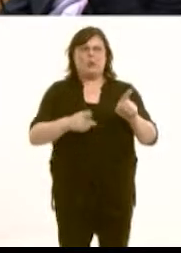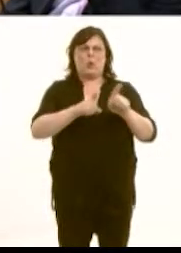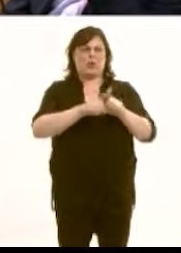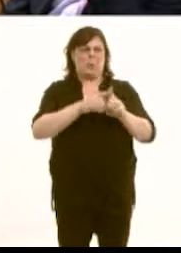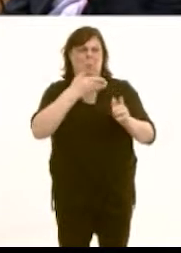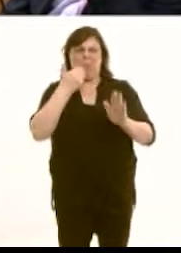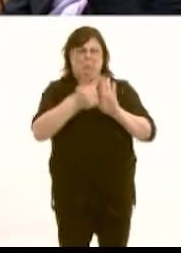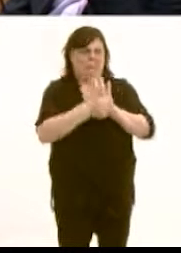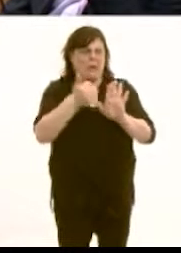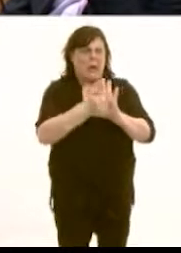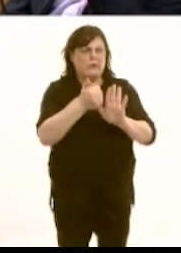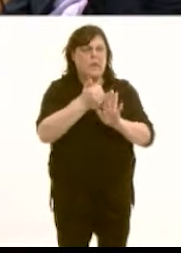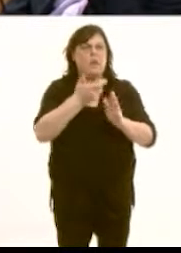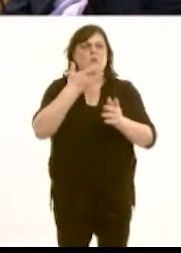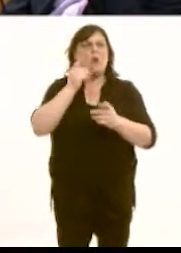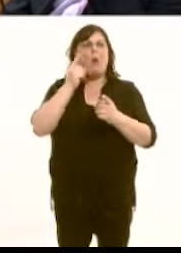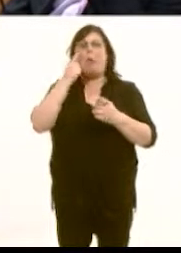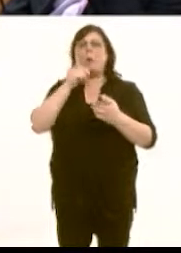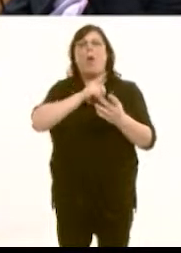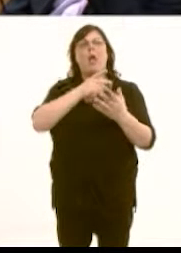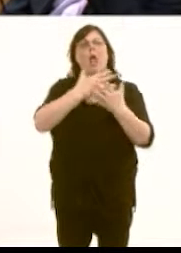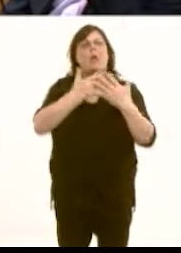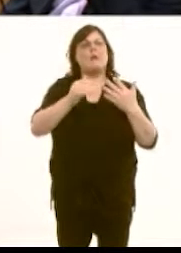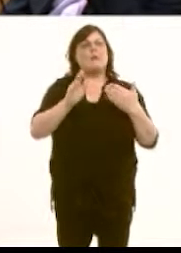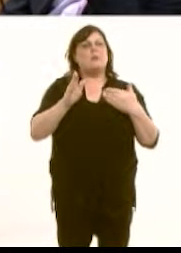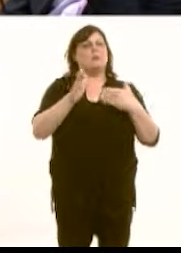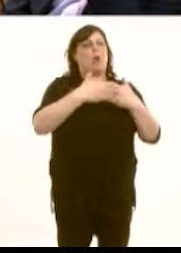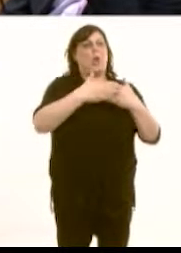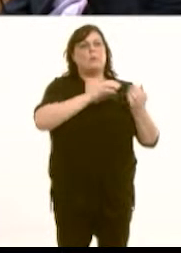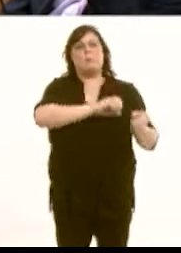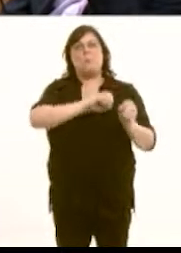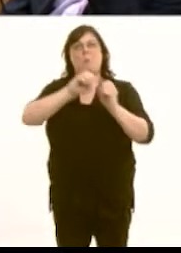the opportunity, which is why we saw the unemployment rate coming down in the early 1990s, but GDP